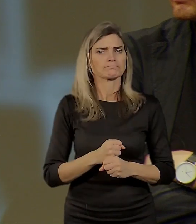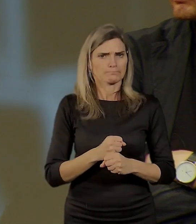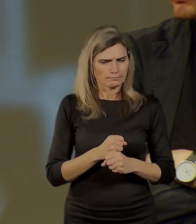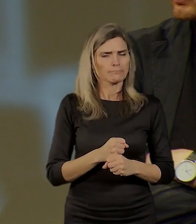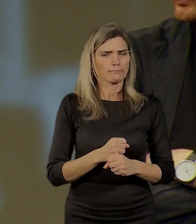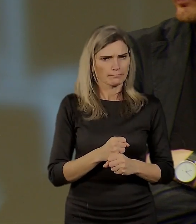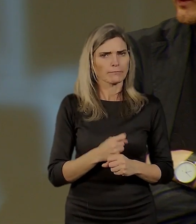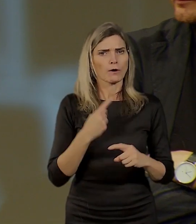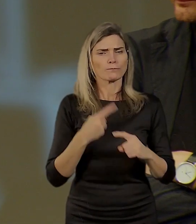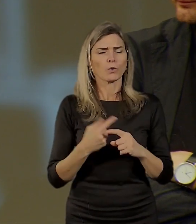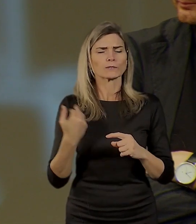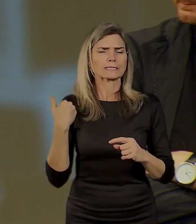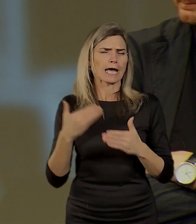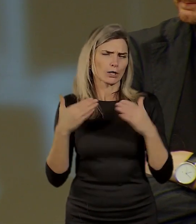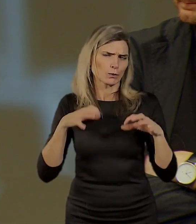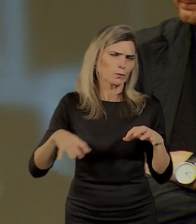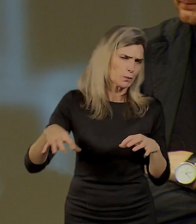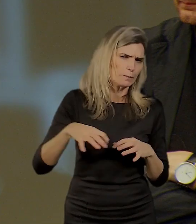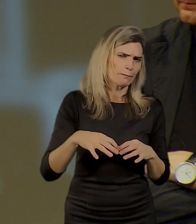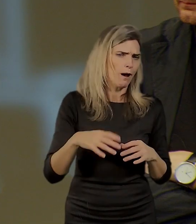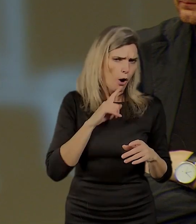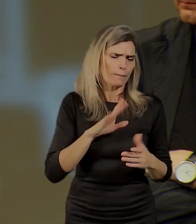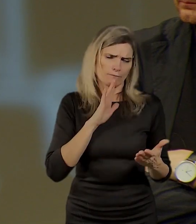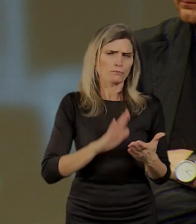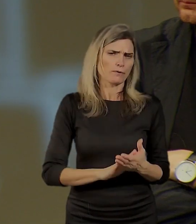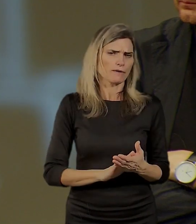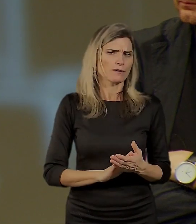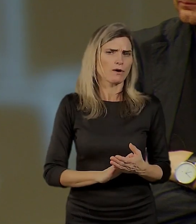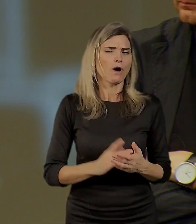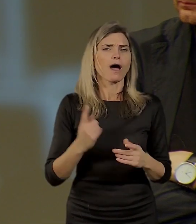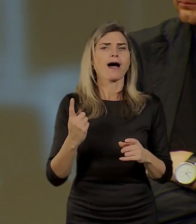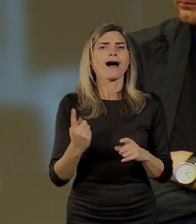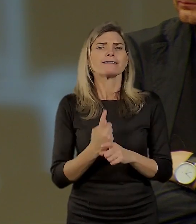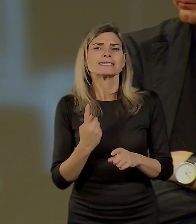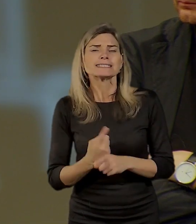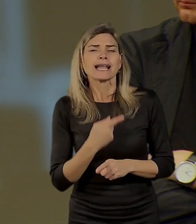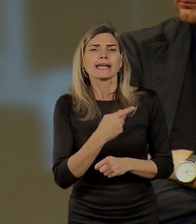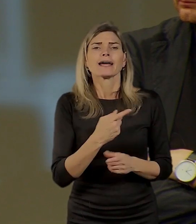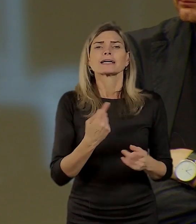But at the same time, to make them permeable. Which was a big requirement for us.